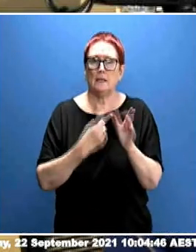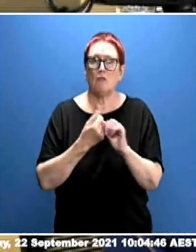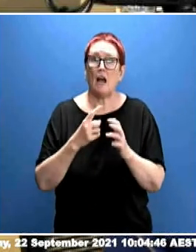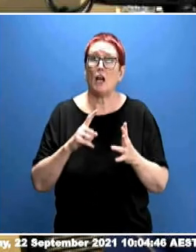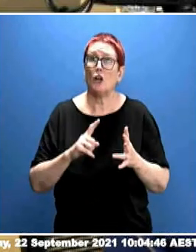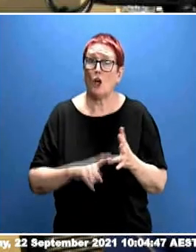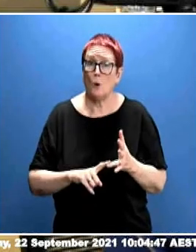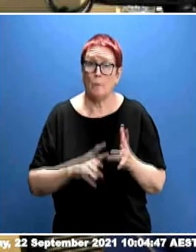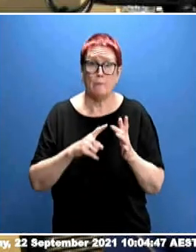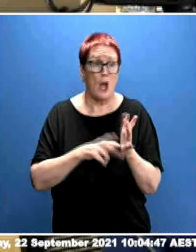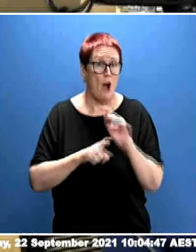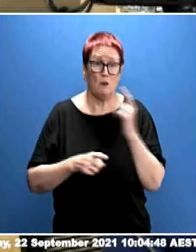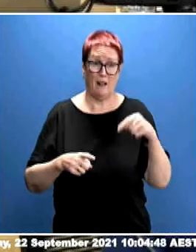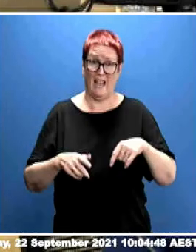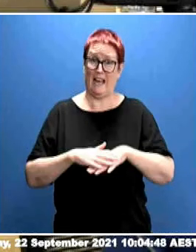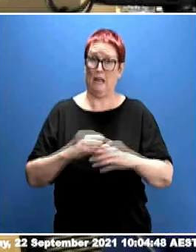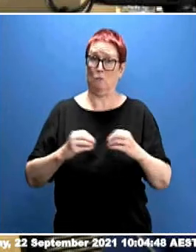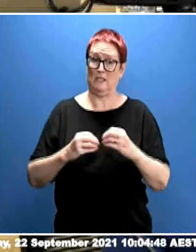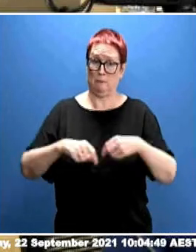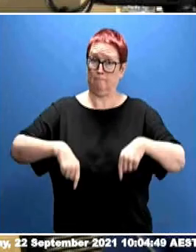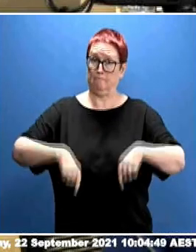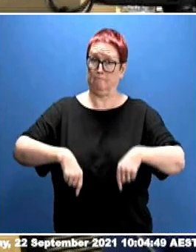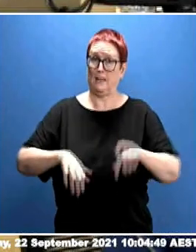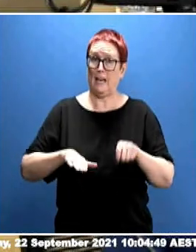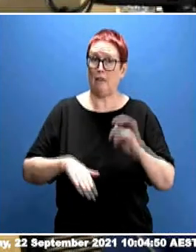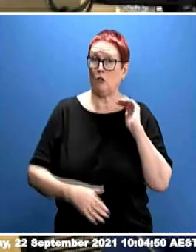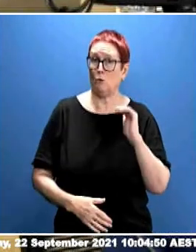Ivy will be giving her evidence here in the Brisbane hearing room, Commissioners.